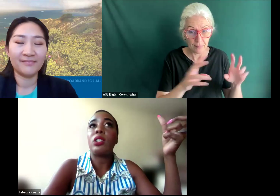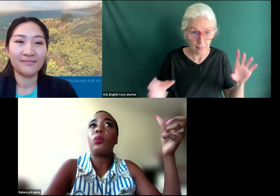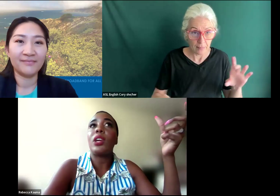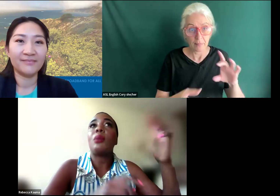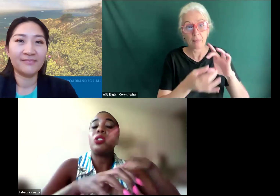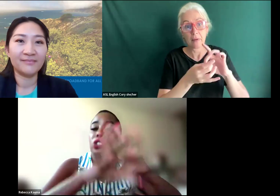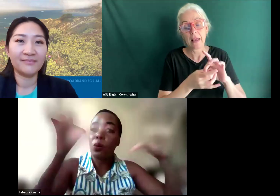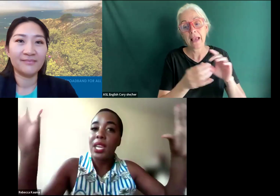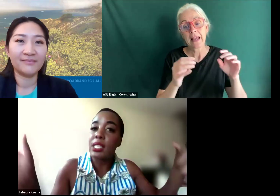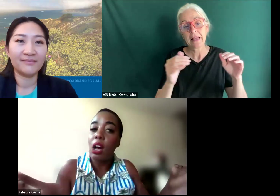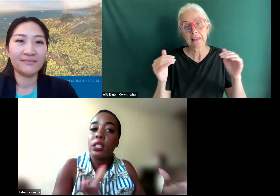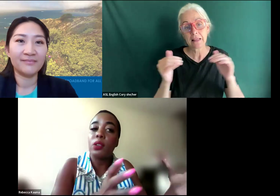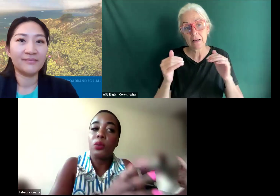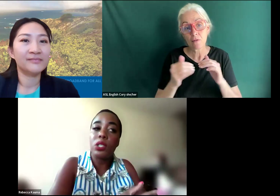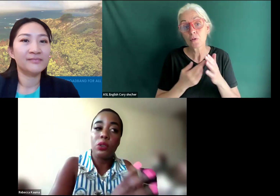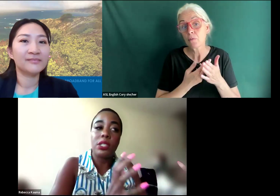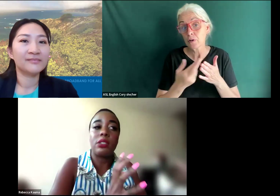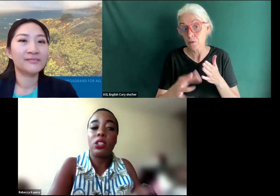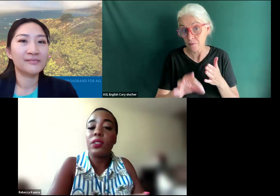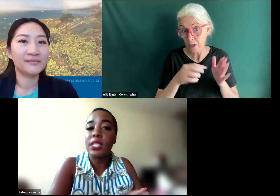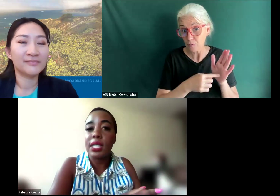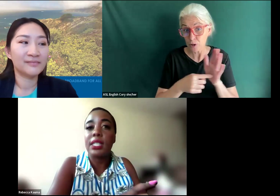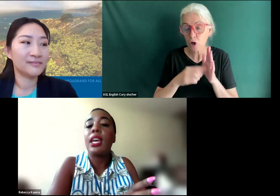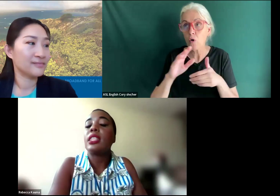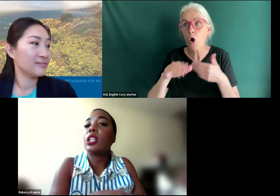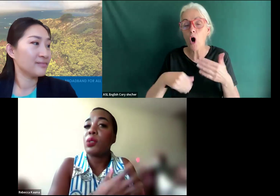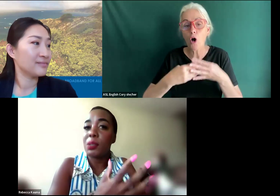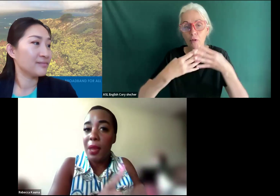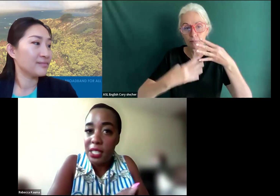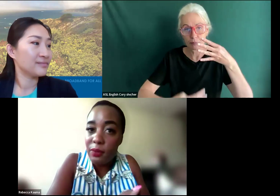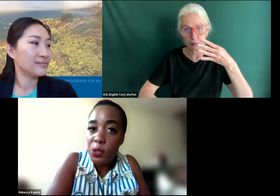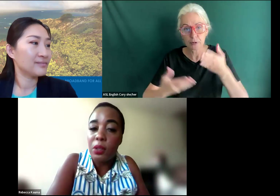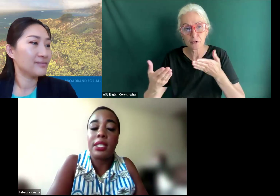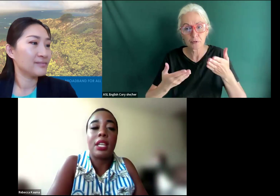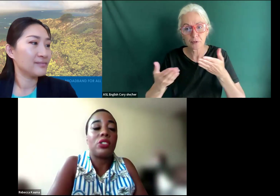Finder in a way that would showcase all of the resources services that are respective to Los